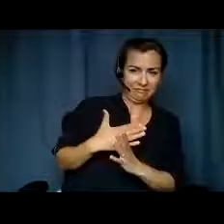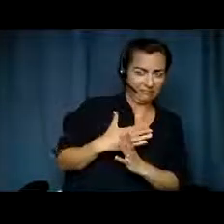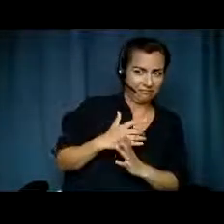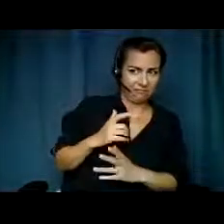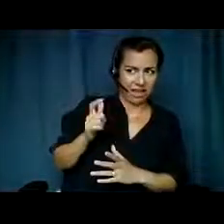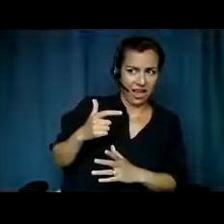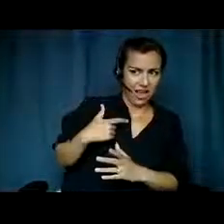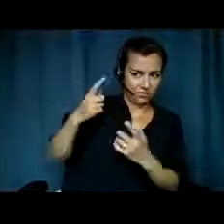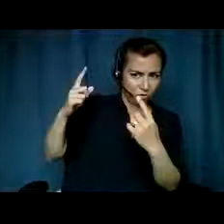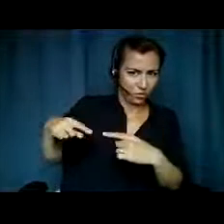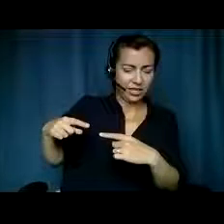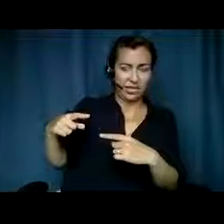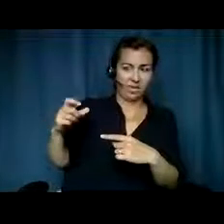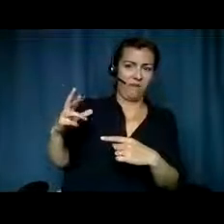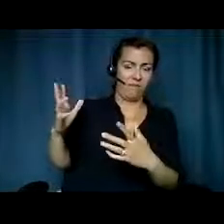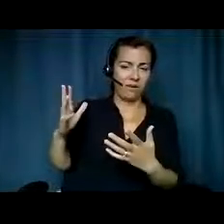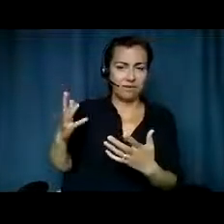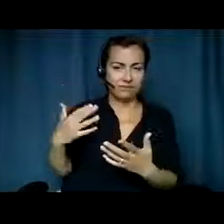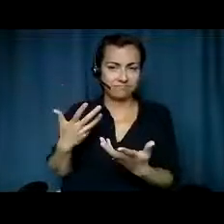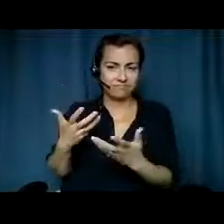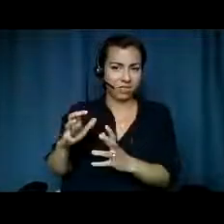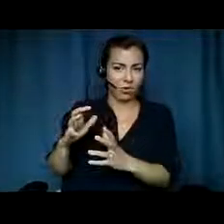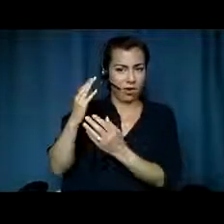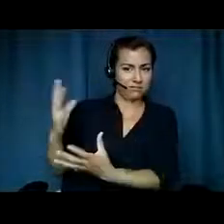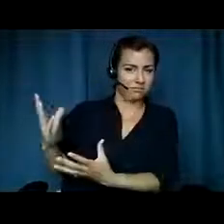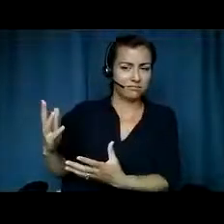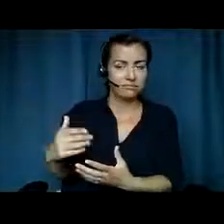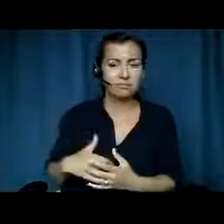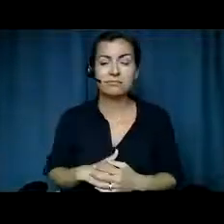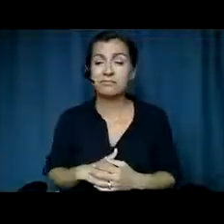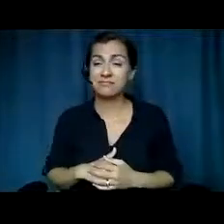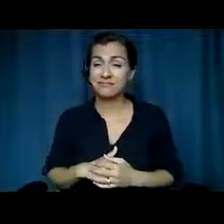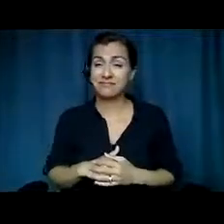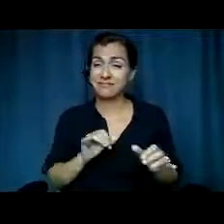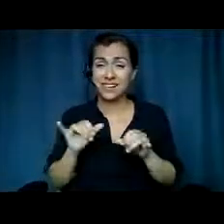and their supports change, and their ability to come to their house.